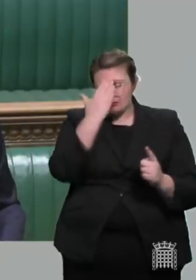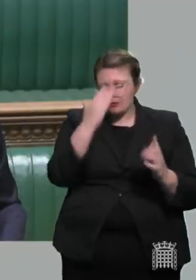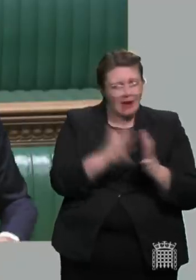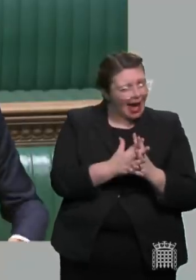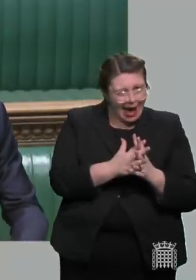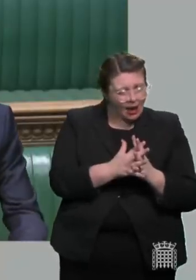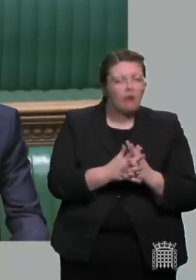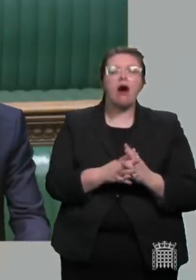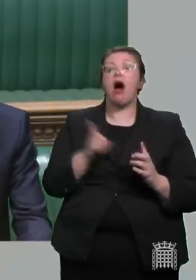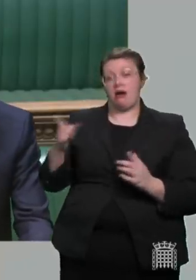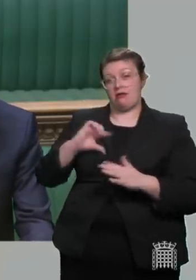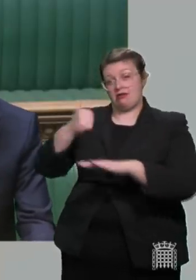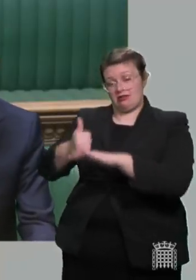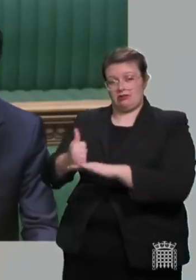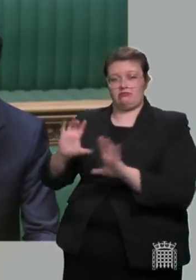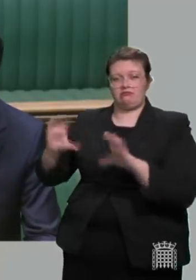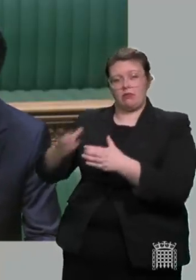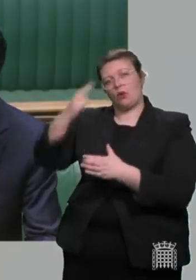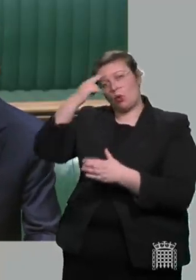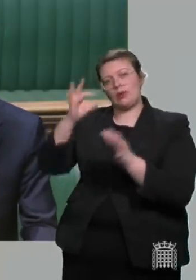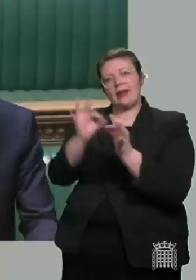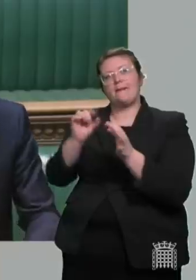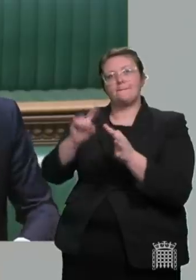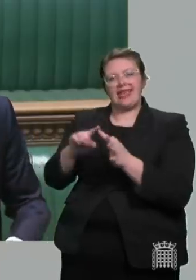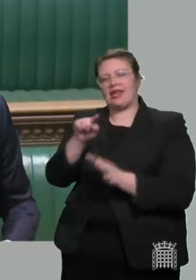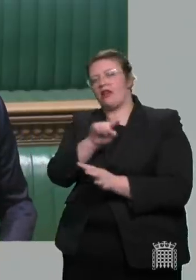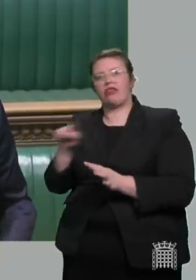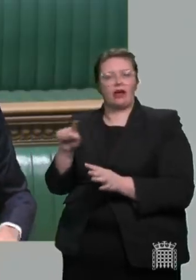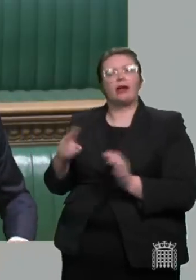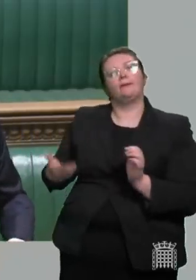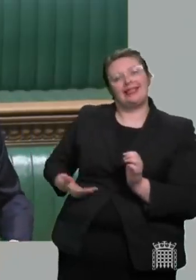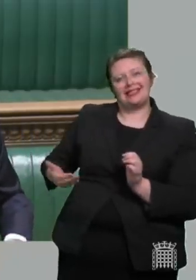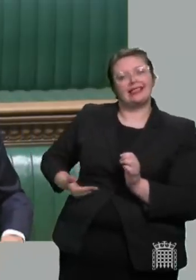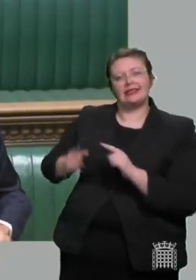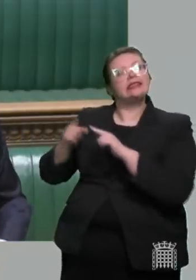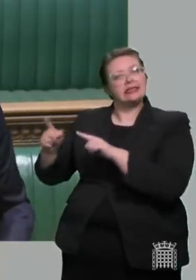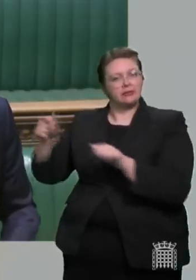we have made a good start at supporting these firms. Today, the Business Secretary